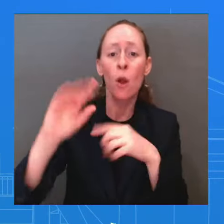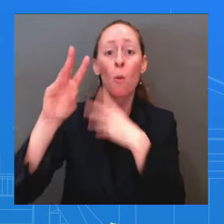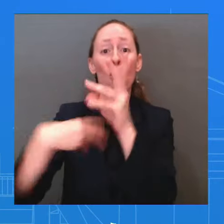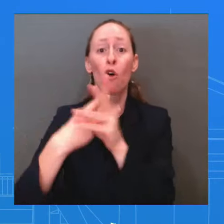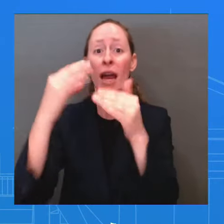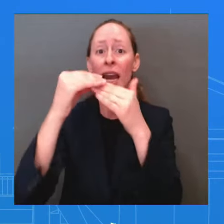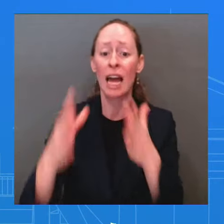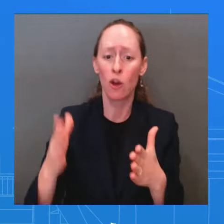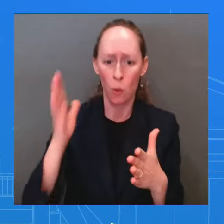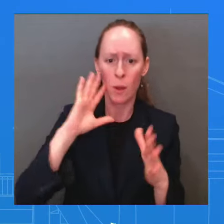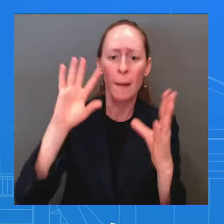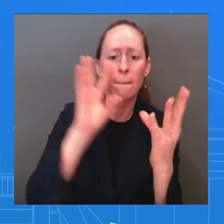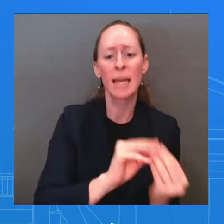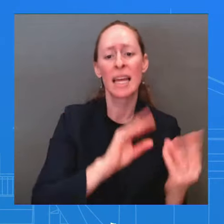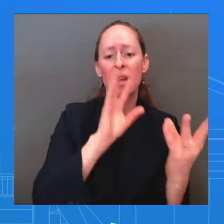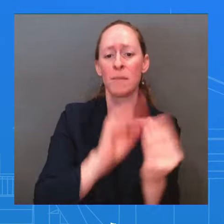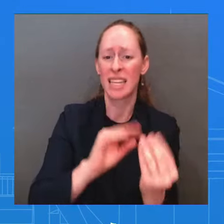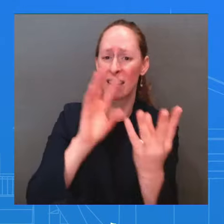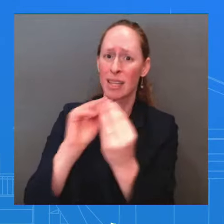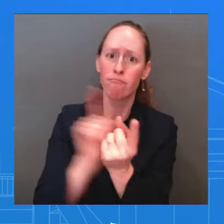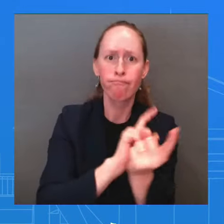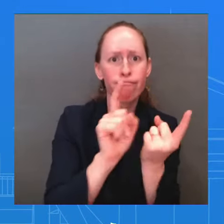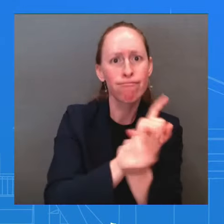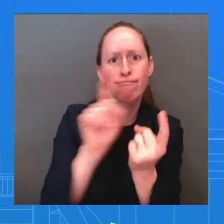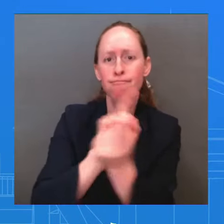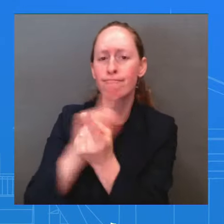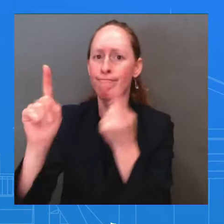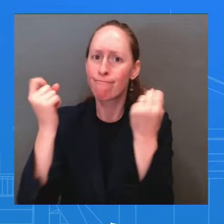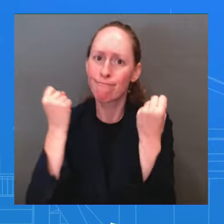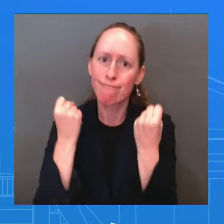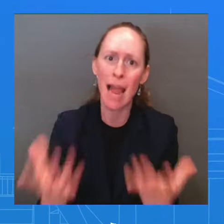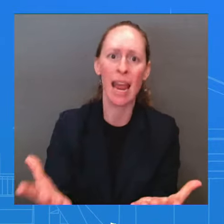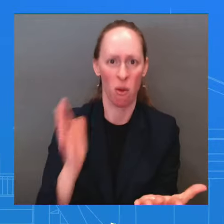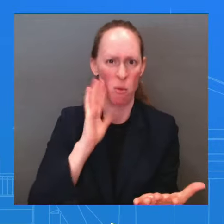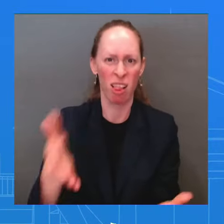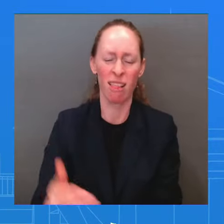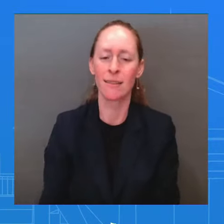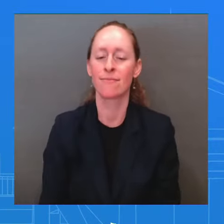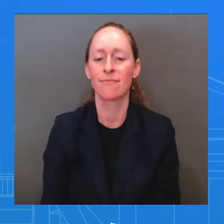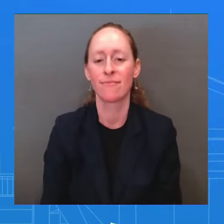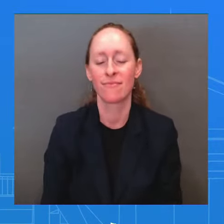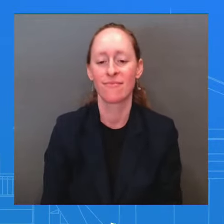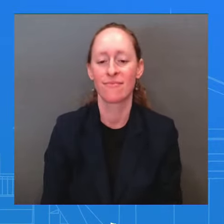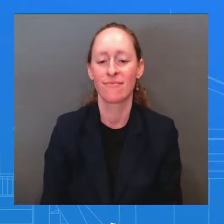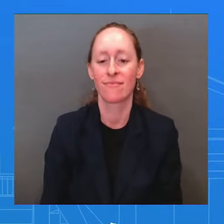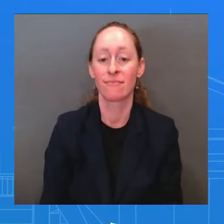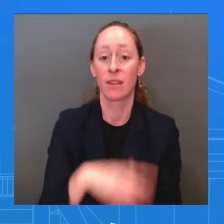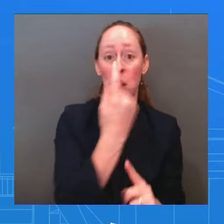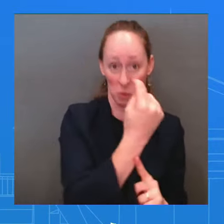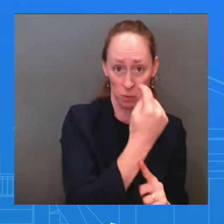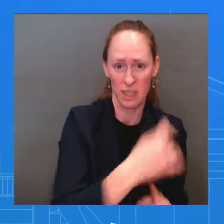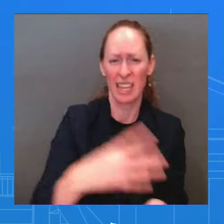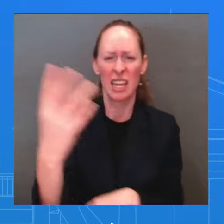in government from around the world. On Wednesday, the President will have the opportunity to hold a bilateral meeting with President Lula,